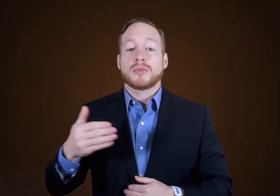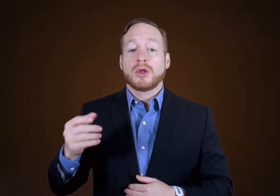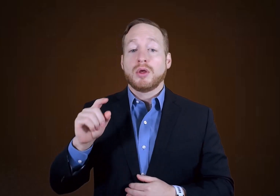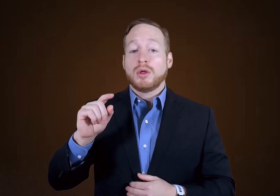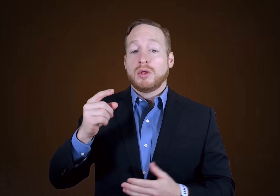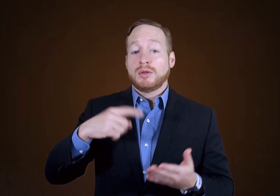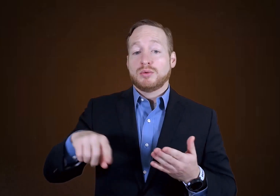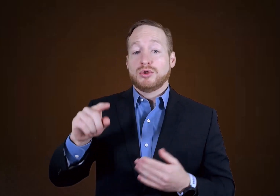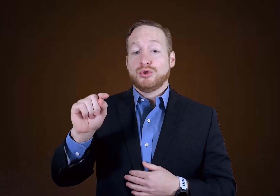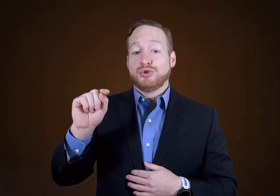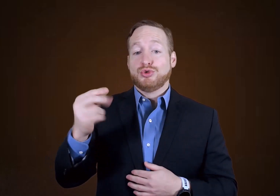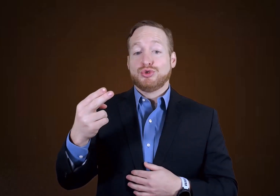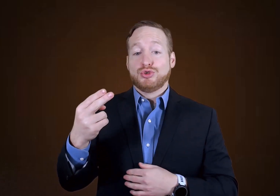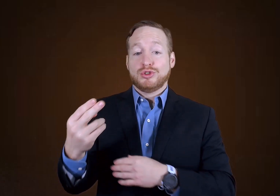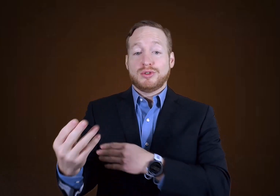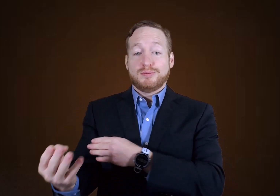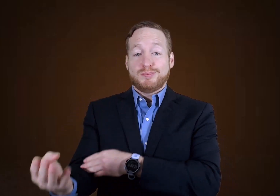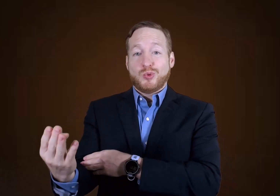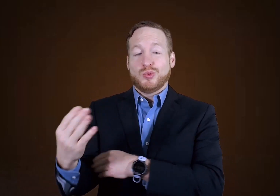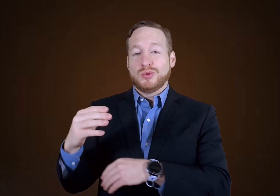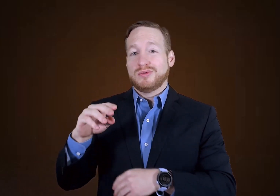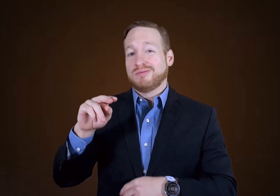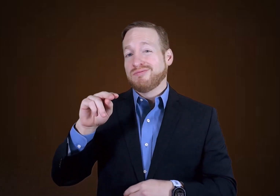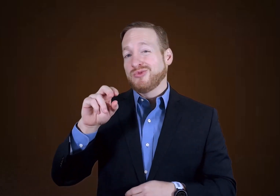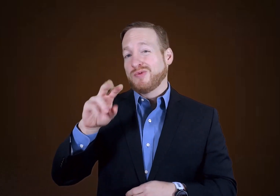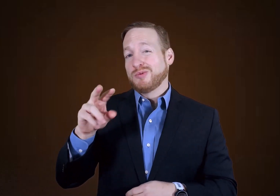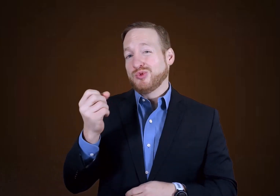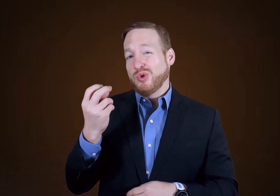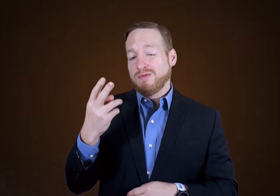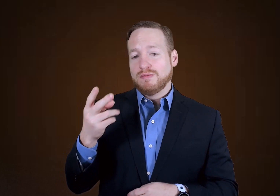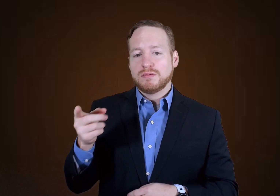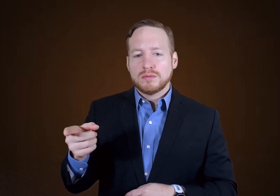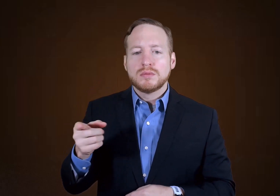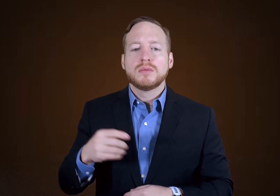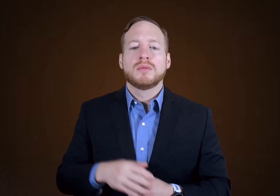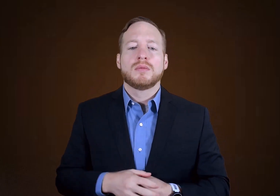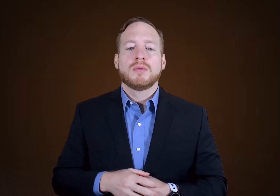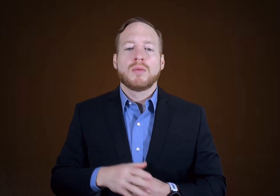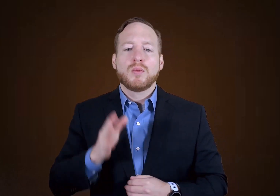having a slideshow so we'll be able to introduce a lot of our service providers and sponsors